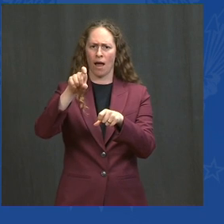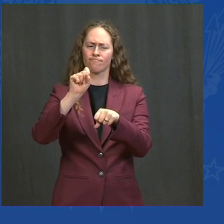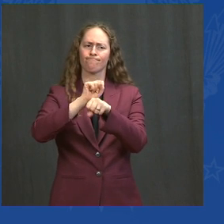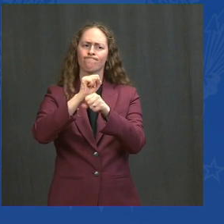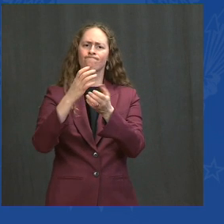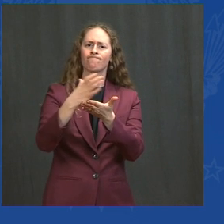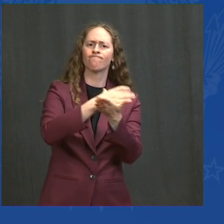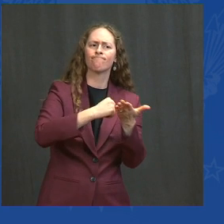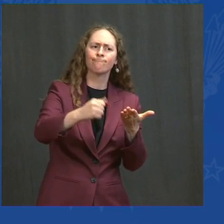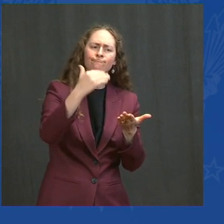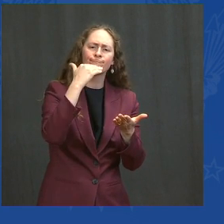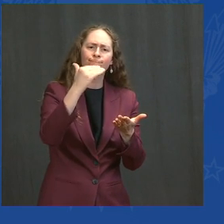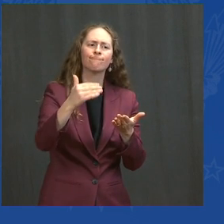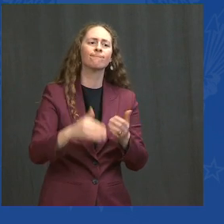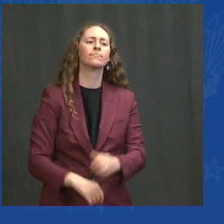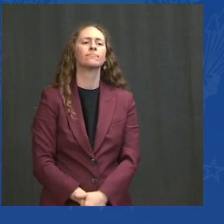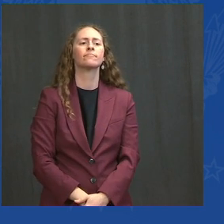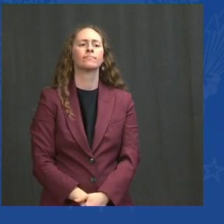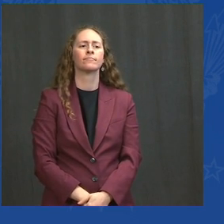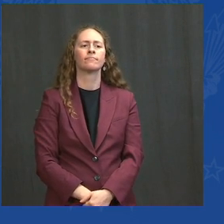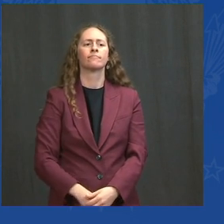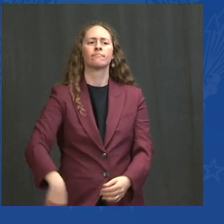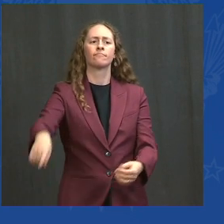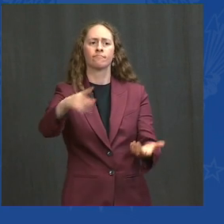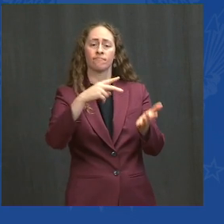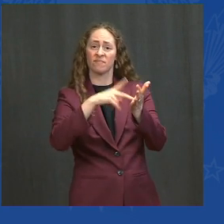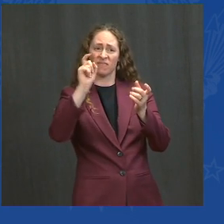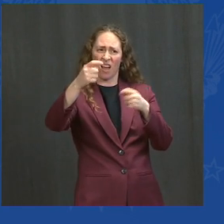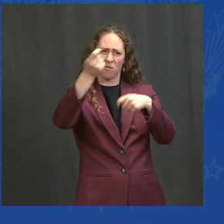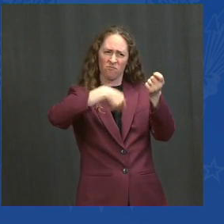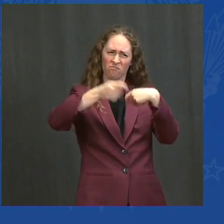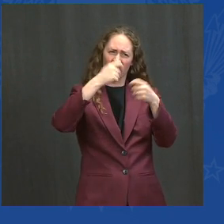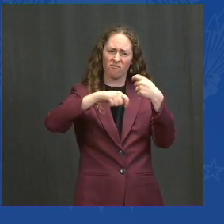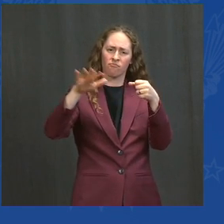replacing 100 percent of our nation's lead water pipes.